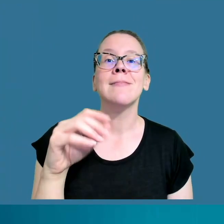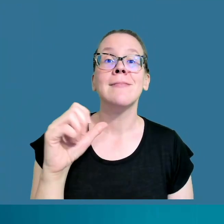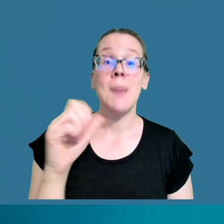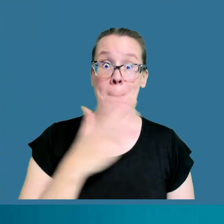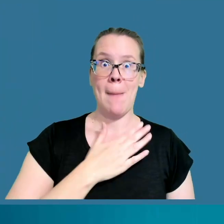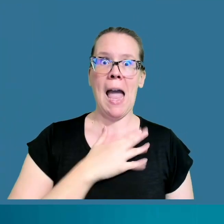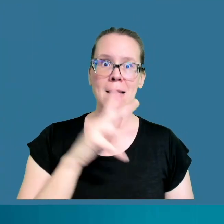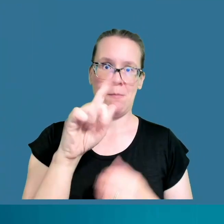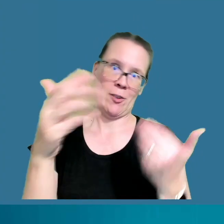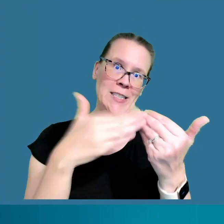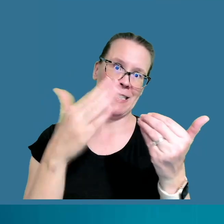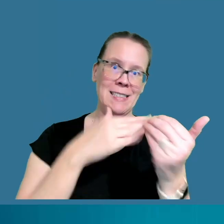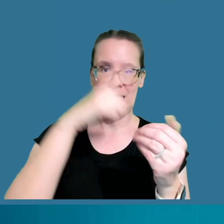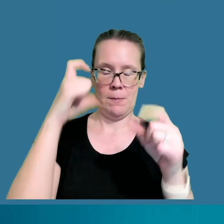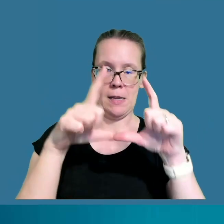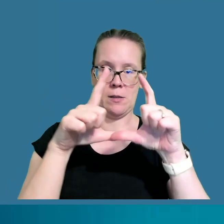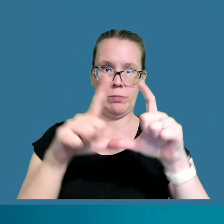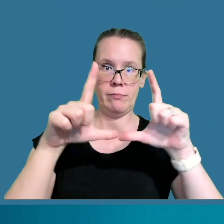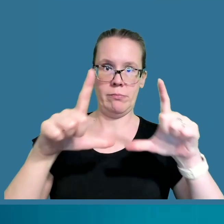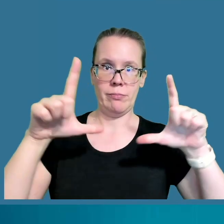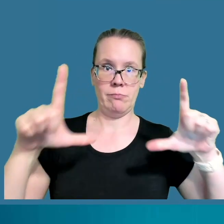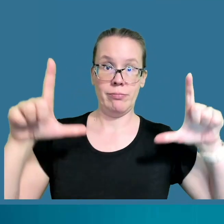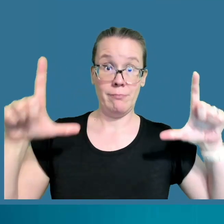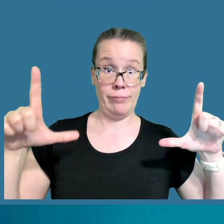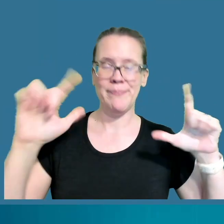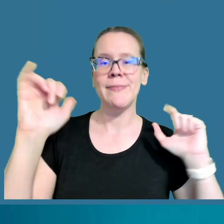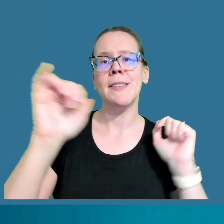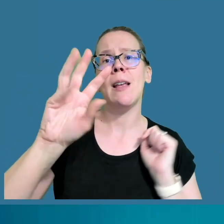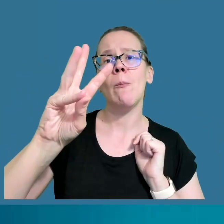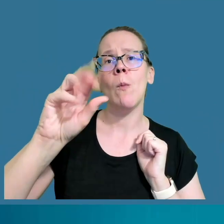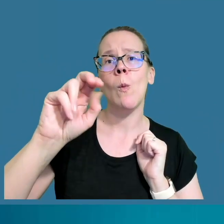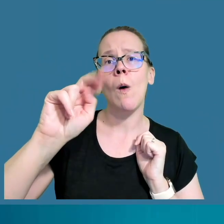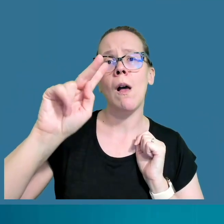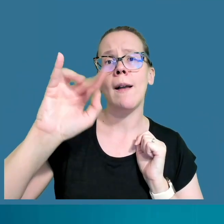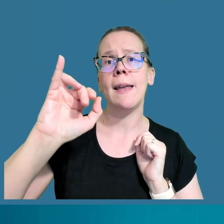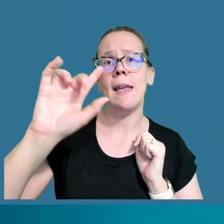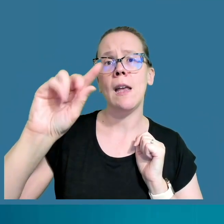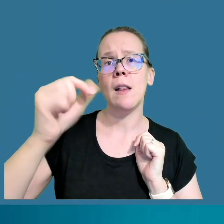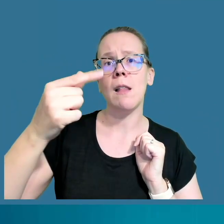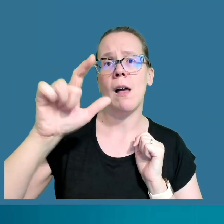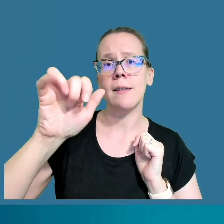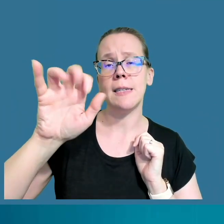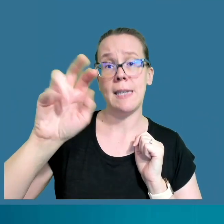Now, um, my pattern is pretty easy because it starts with a center section and then